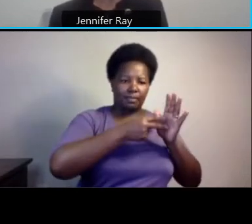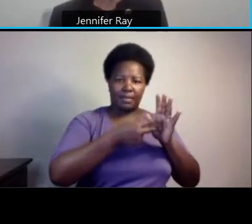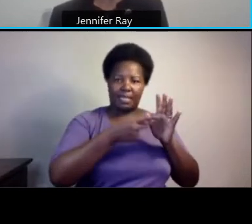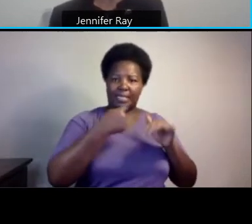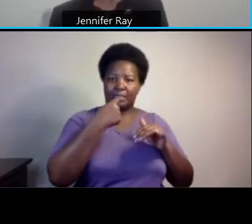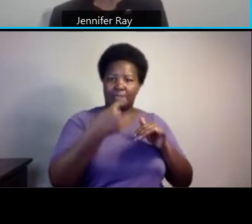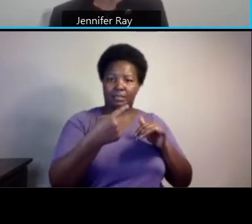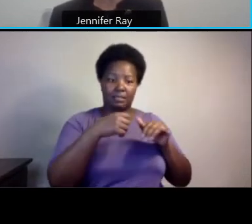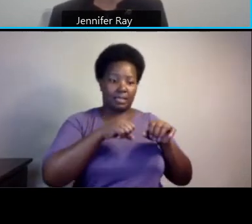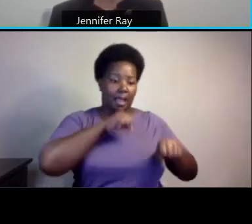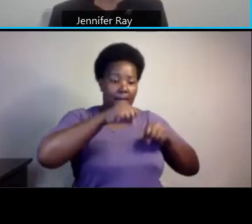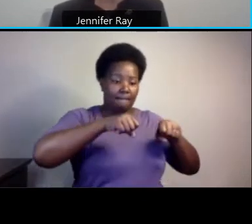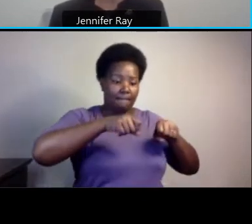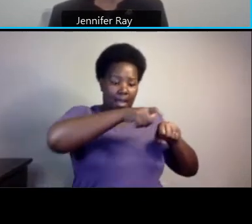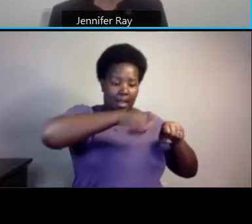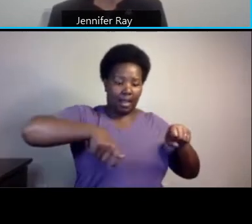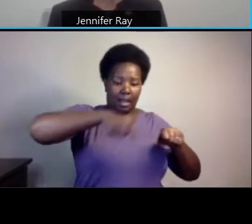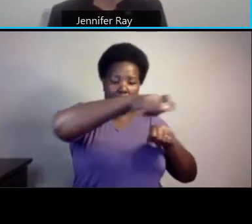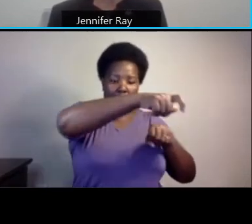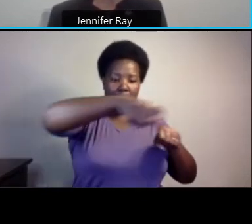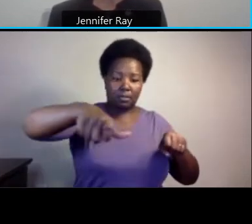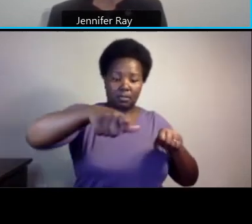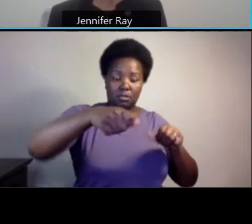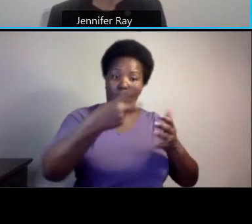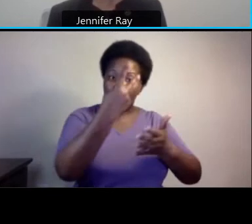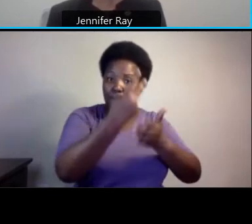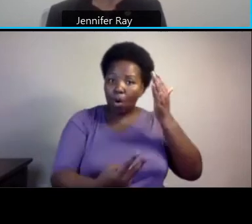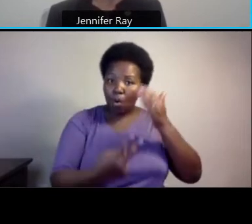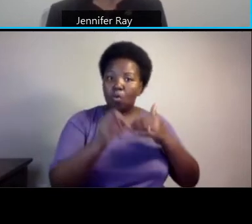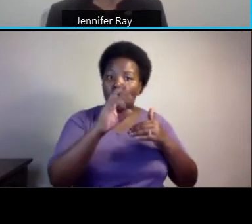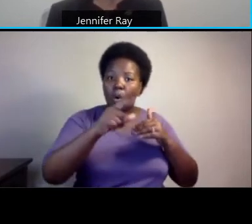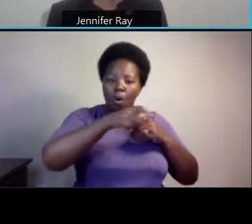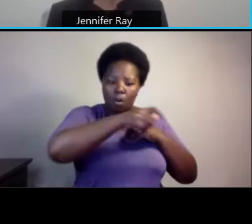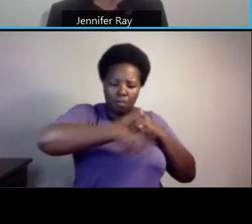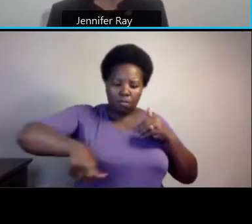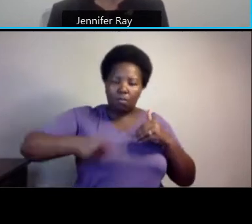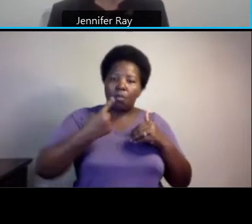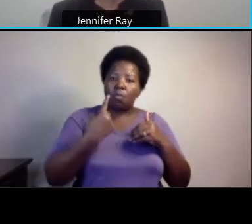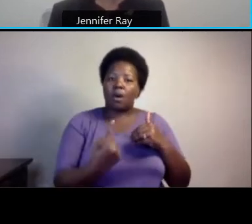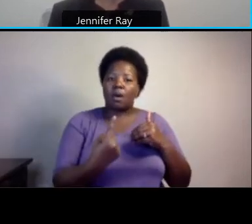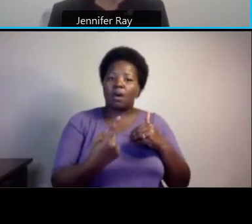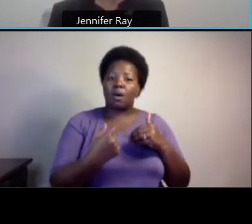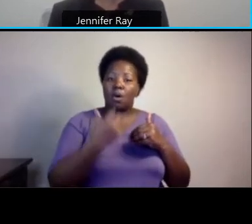on both sides or one so the question was really the road would be narrowed the same amount if